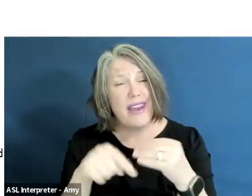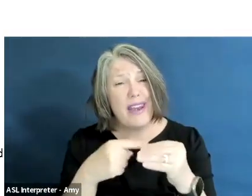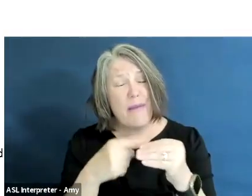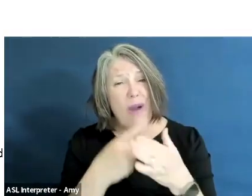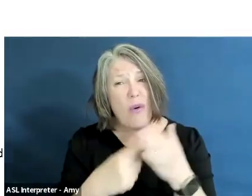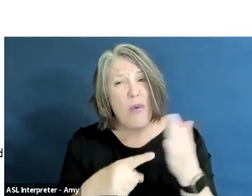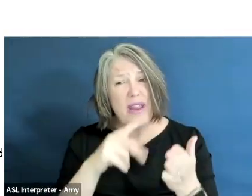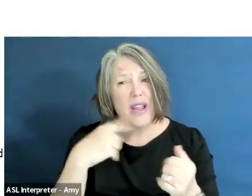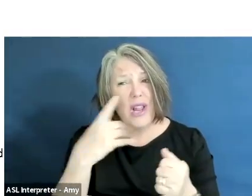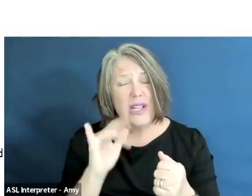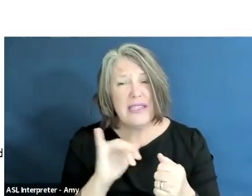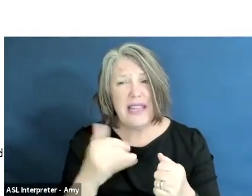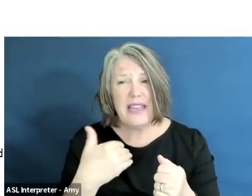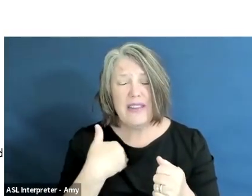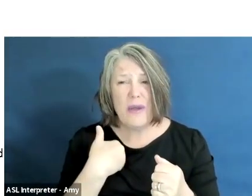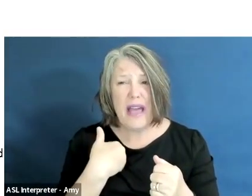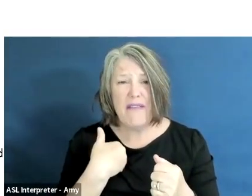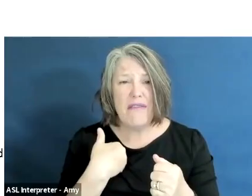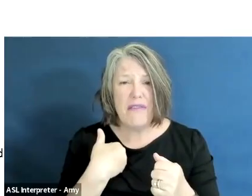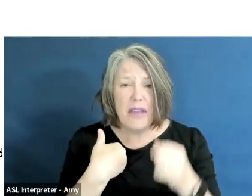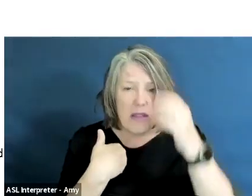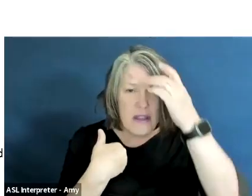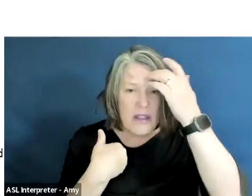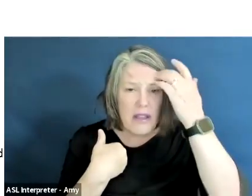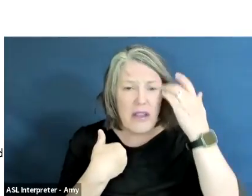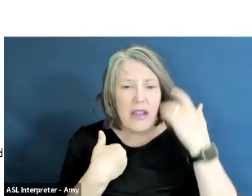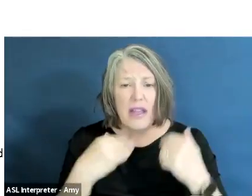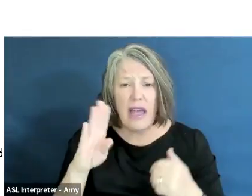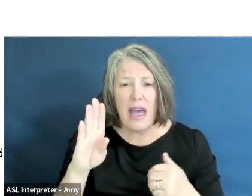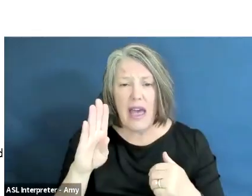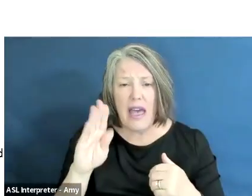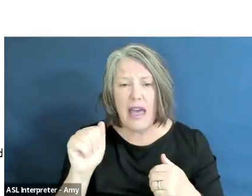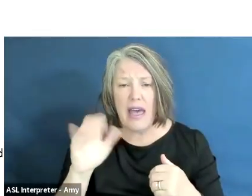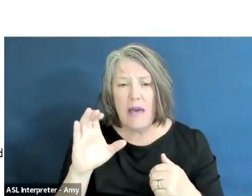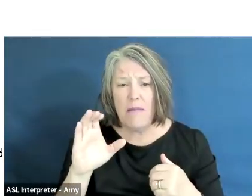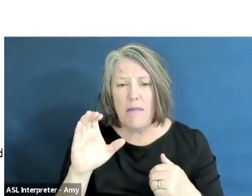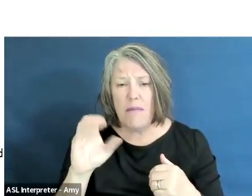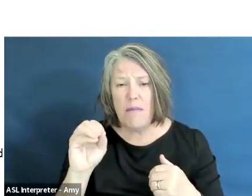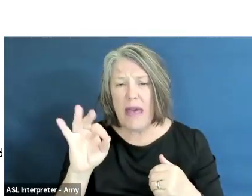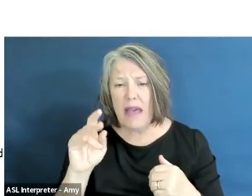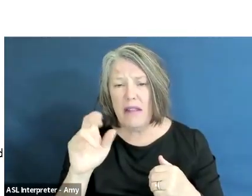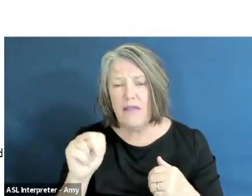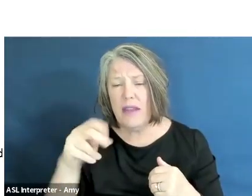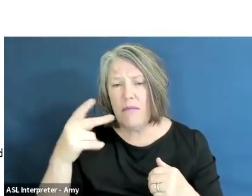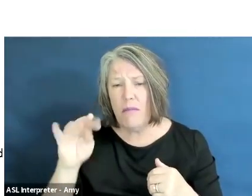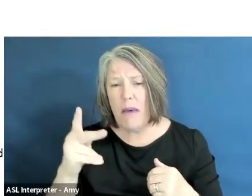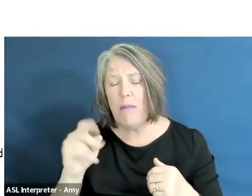to have a baclofen pump or what medications that you take periodically when you have a flare of